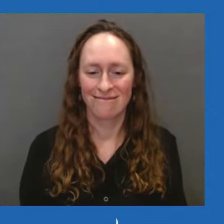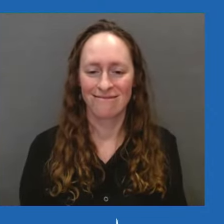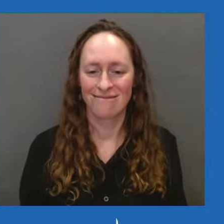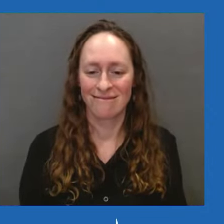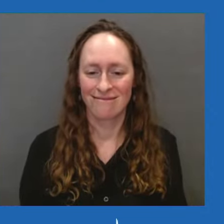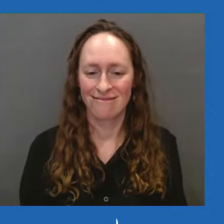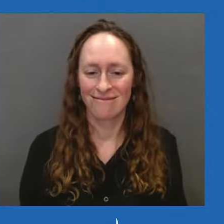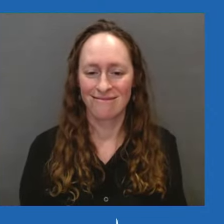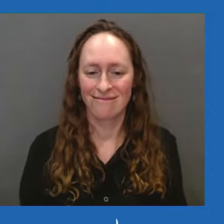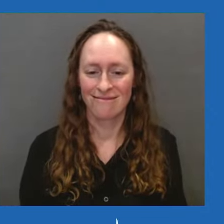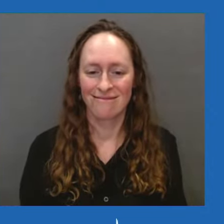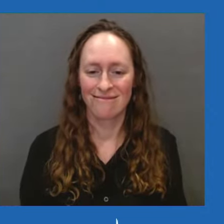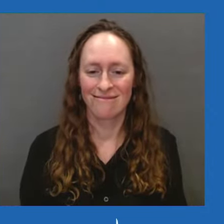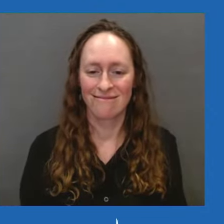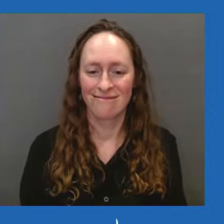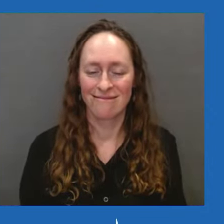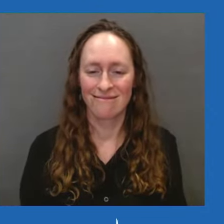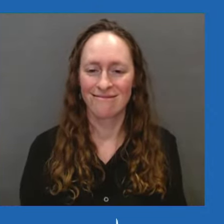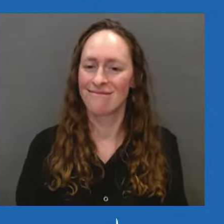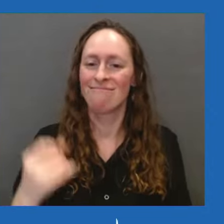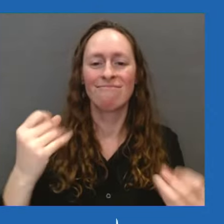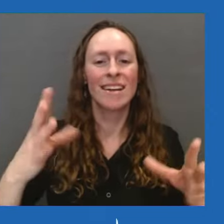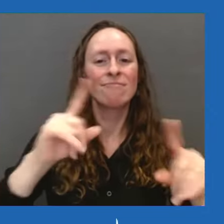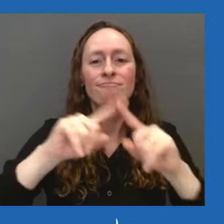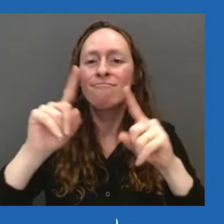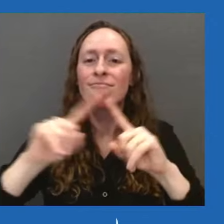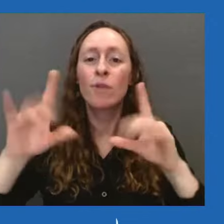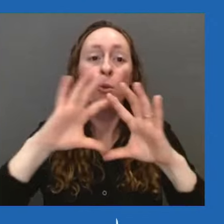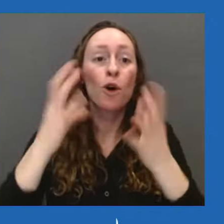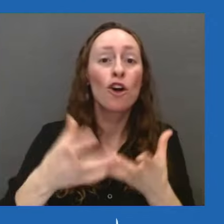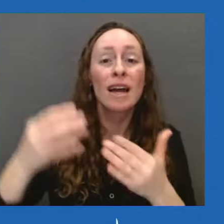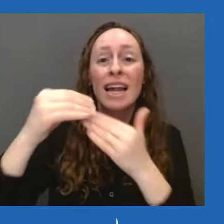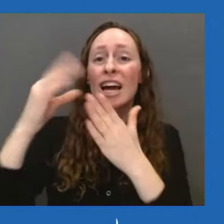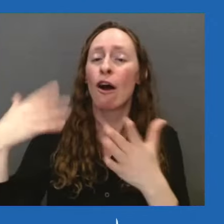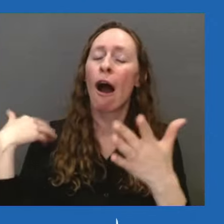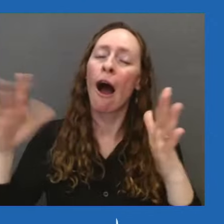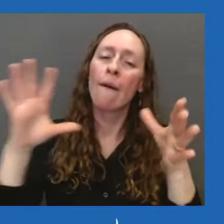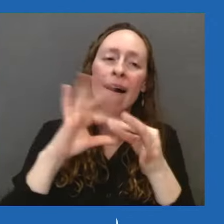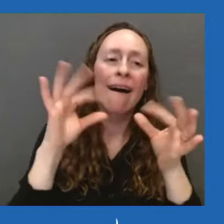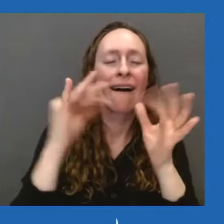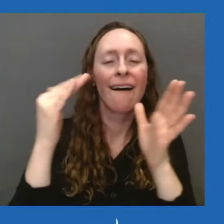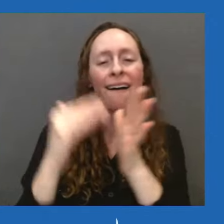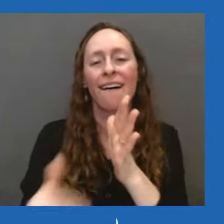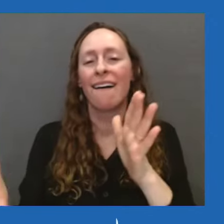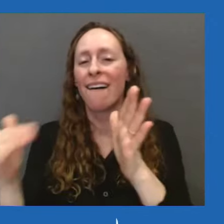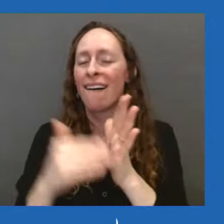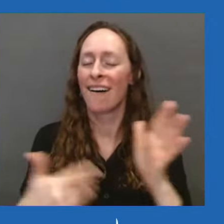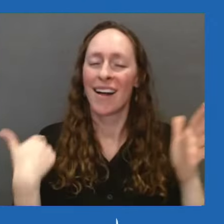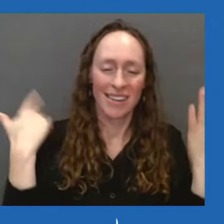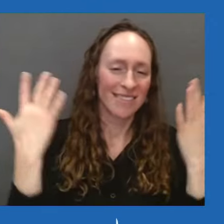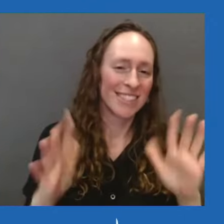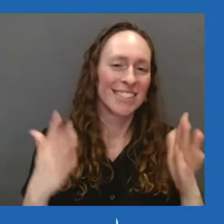world leader: It's never, never, never been a good bet to bet against the American people.